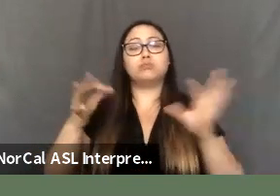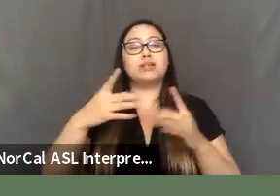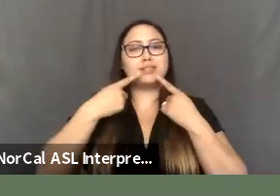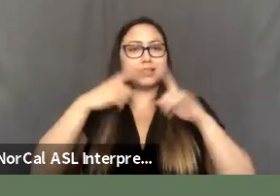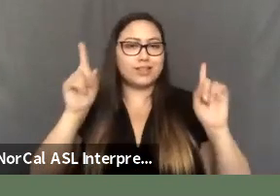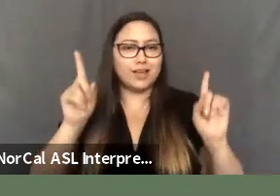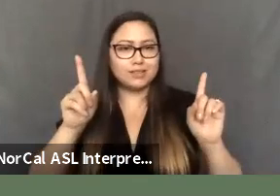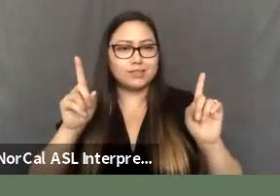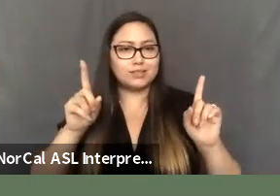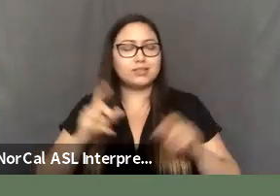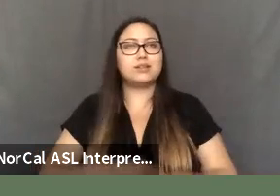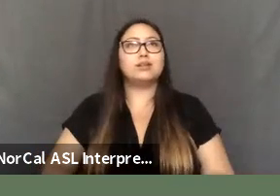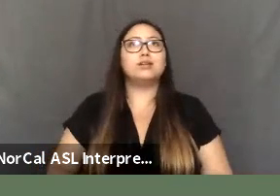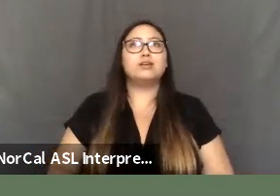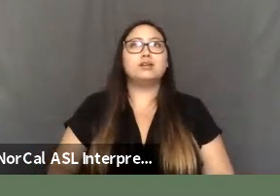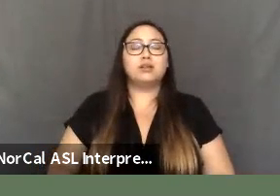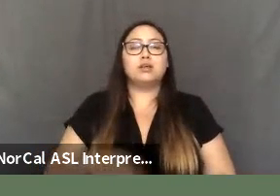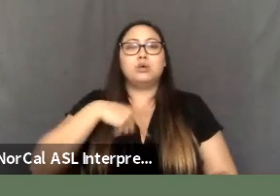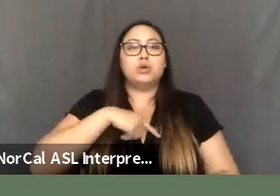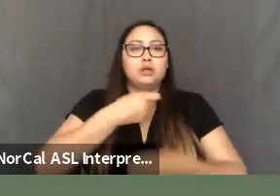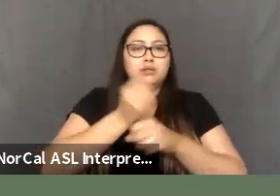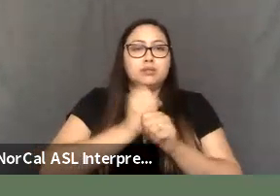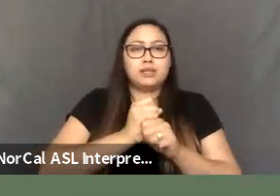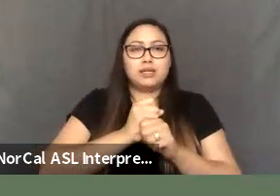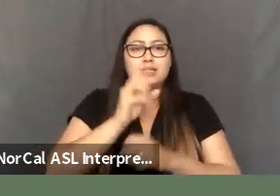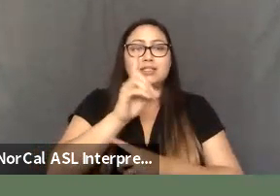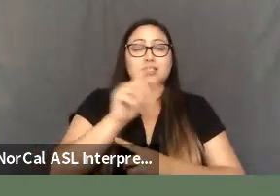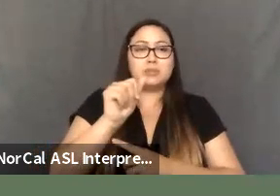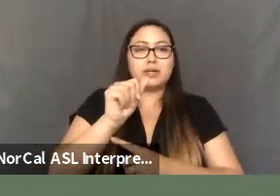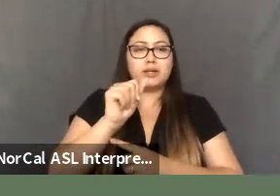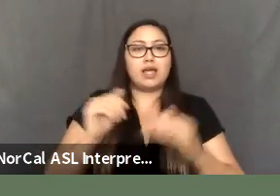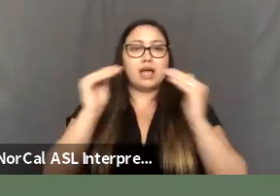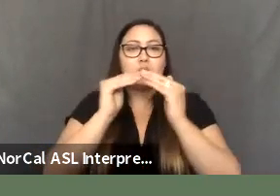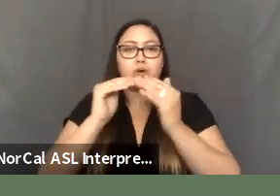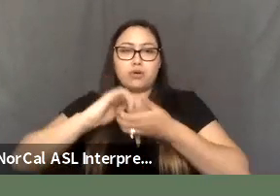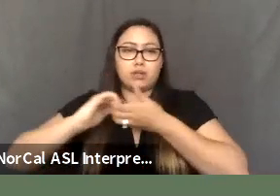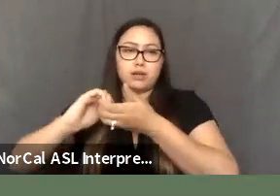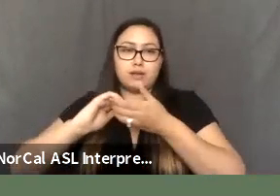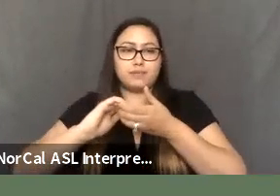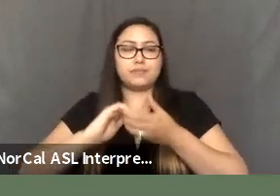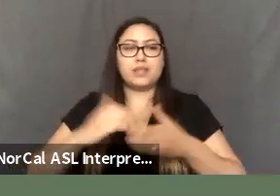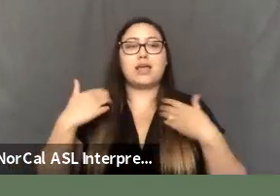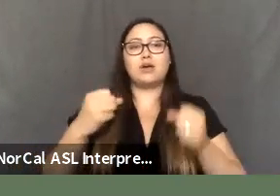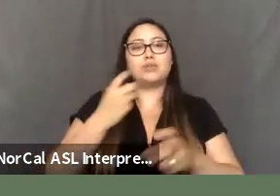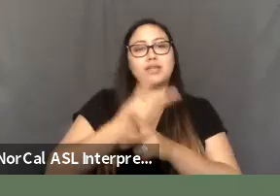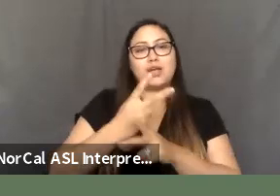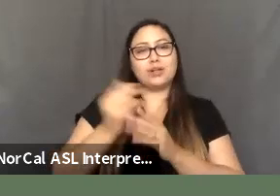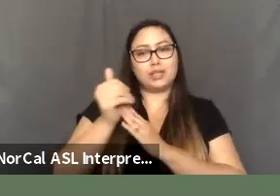what we have described as the Disability Equity Collaborative, our healthcare leaders. Next slide.